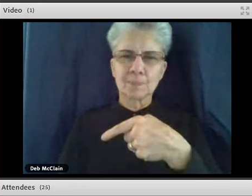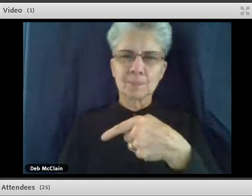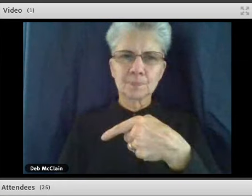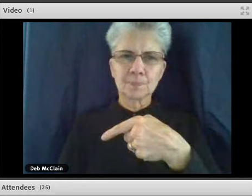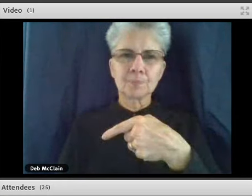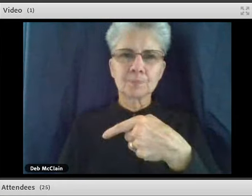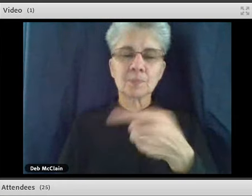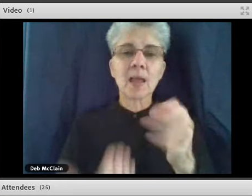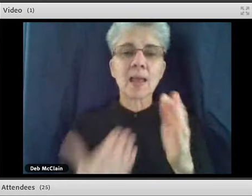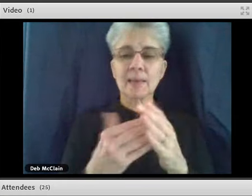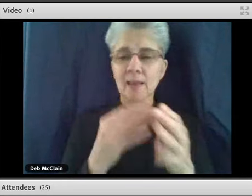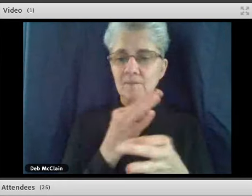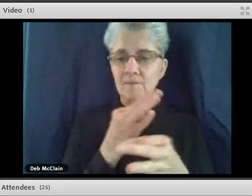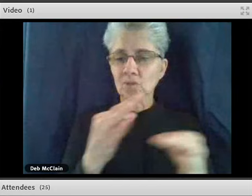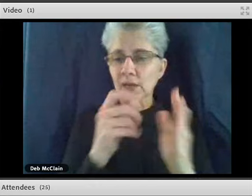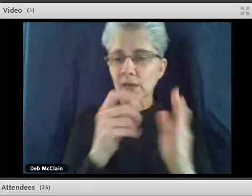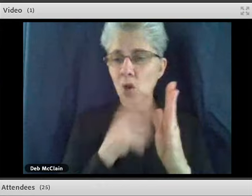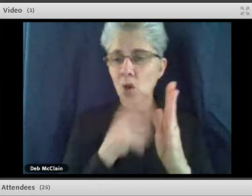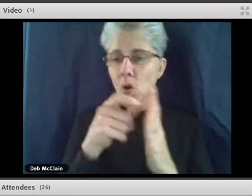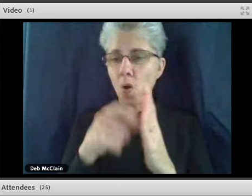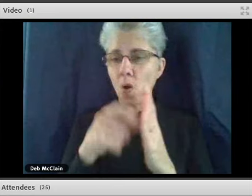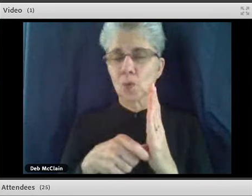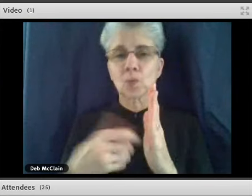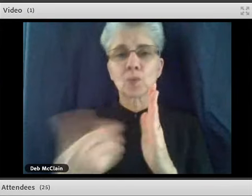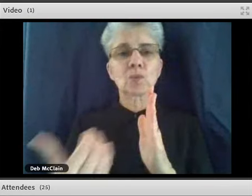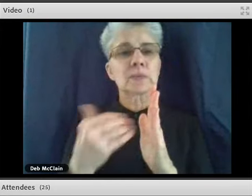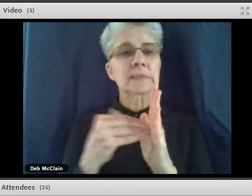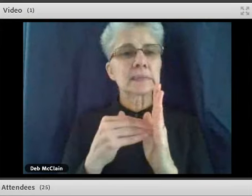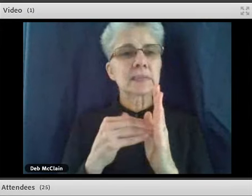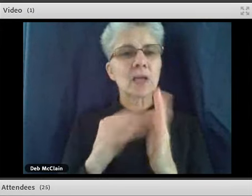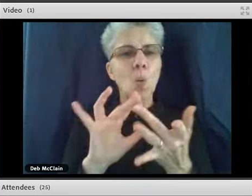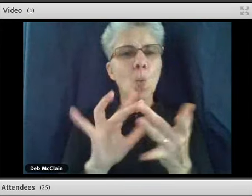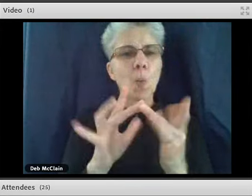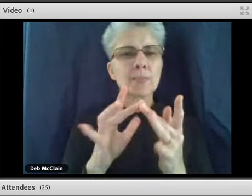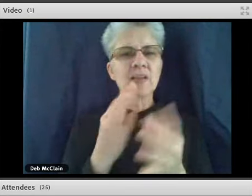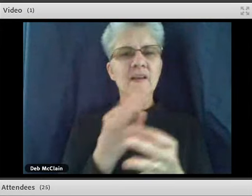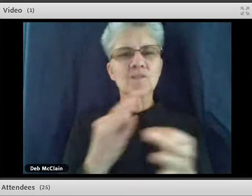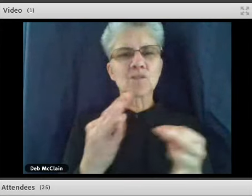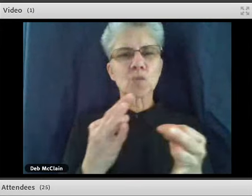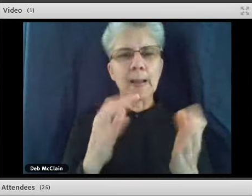So, you can see that there's some full text books, here. Again, free articles.